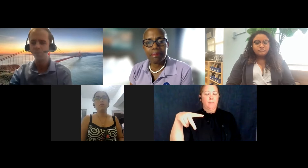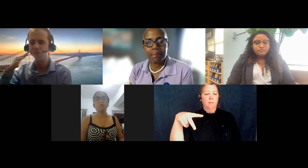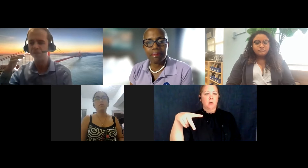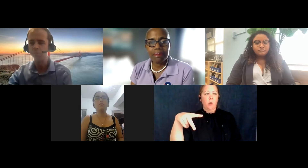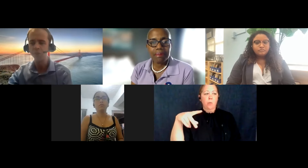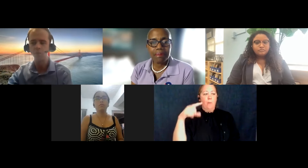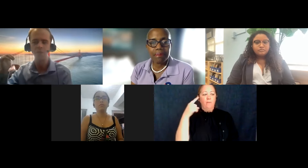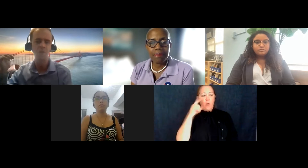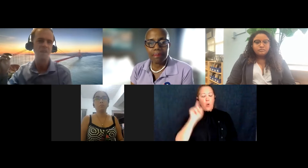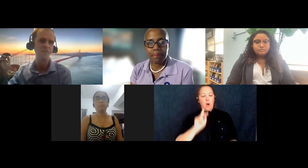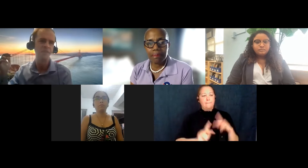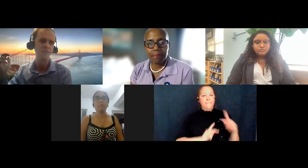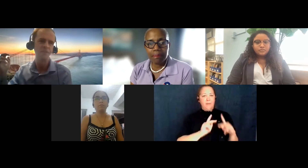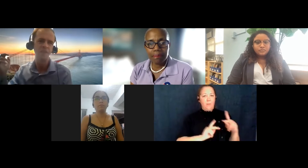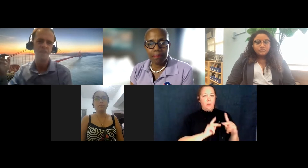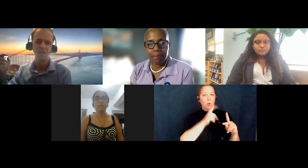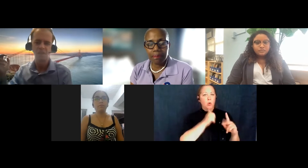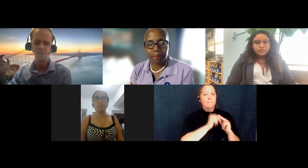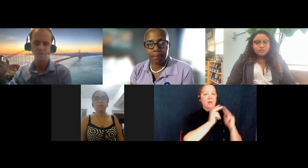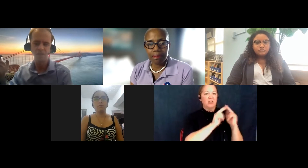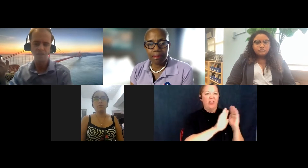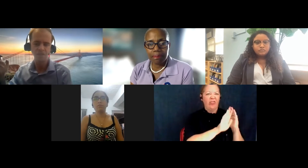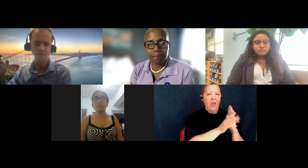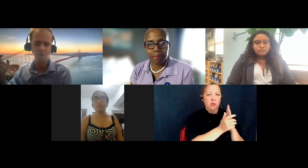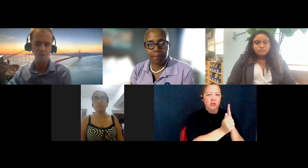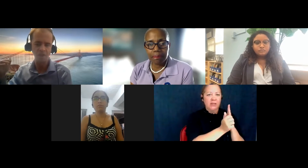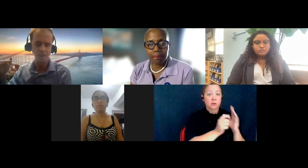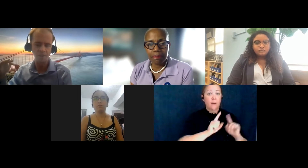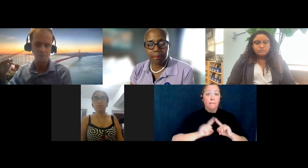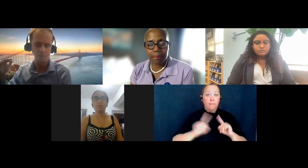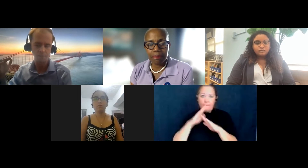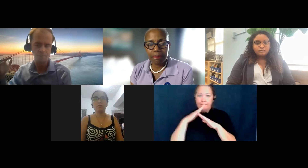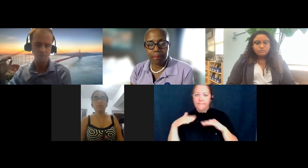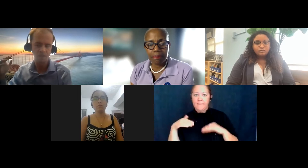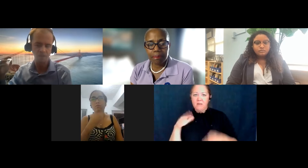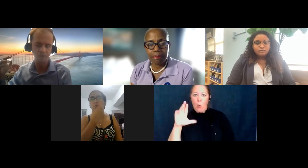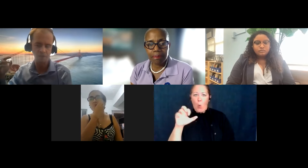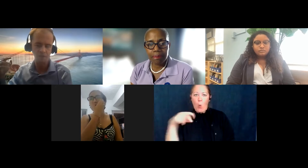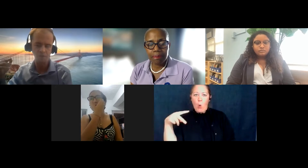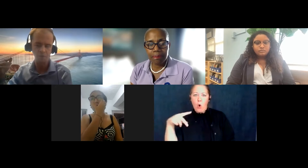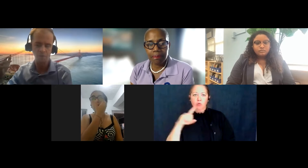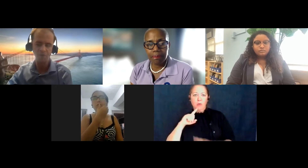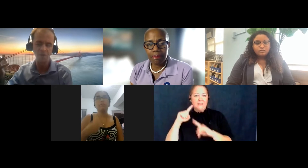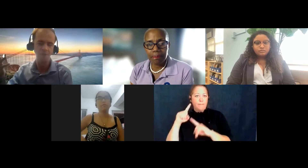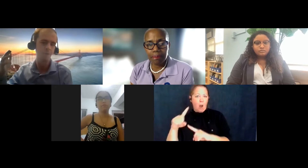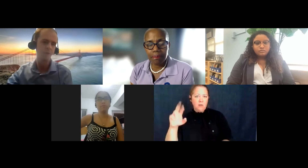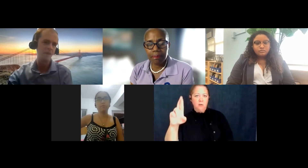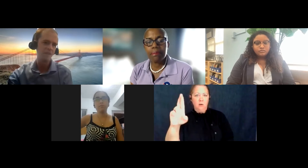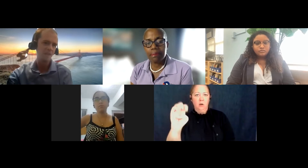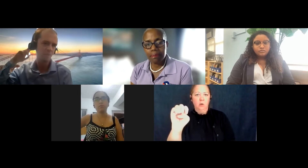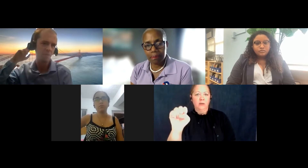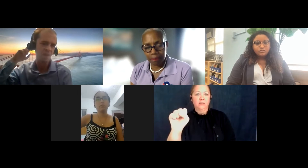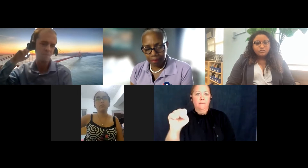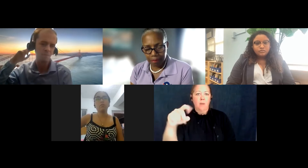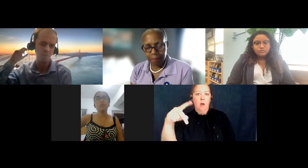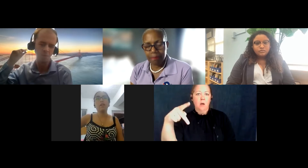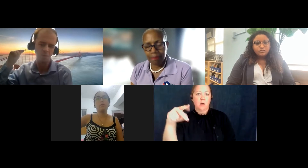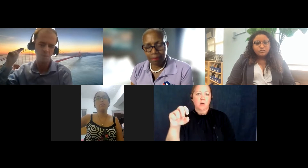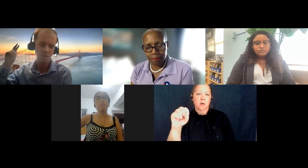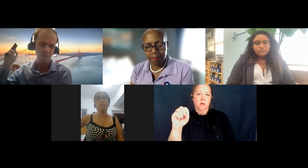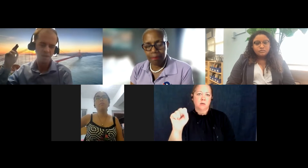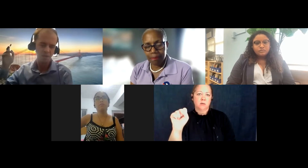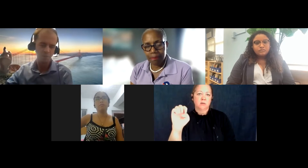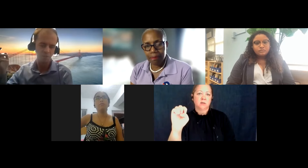The Peace Corps response started as a disaster response type program for people with specialties